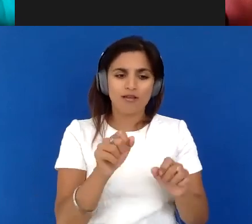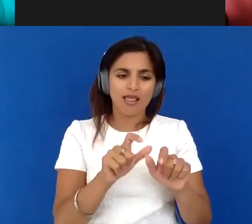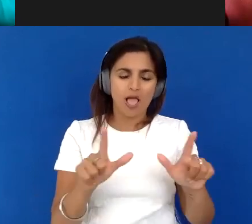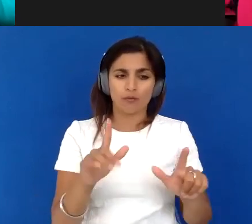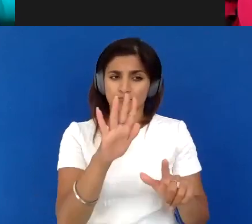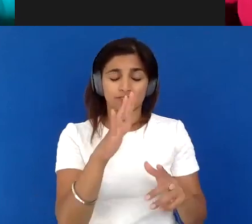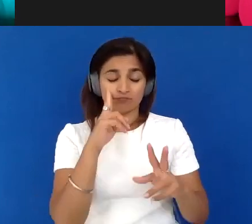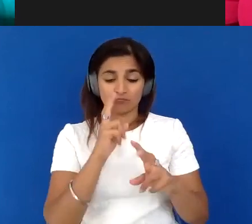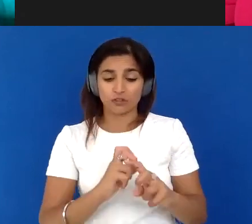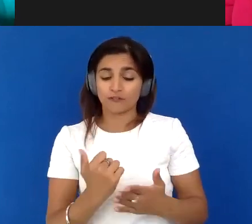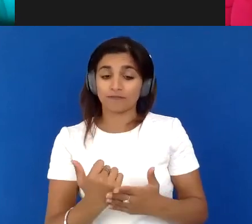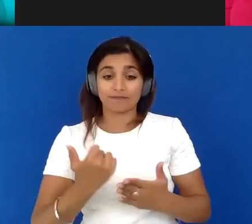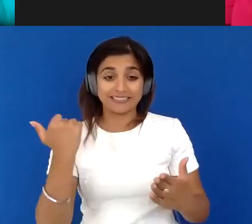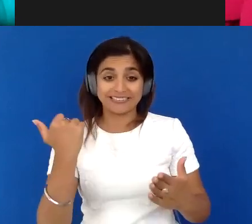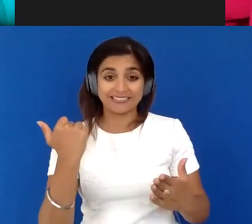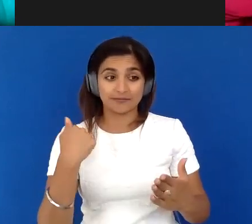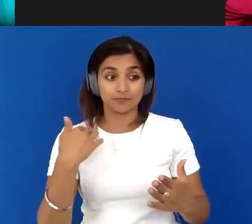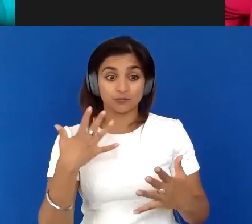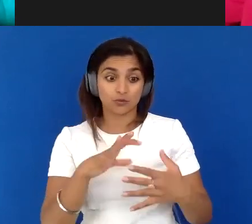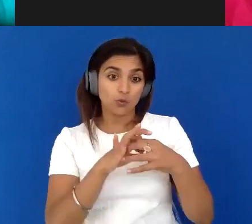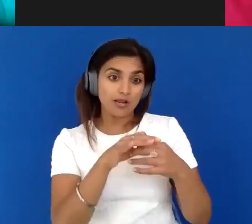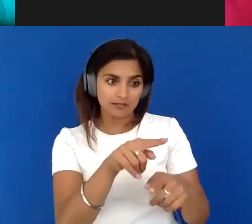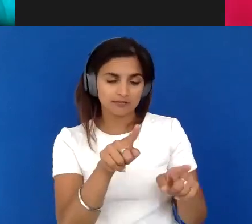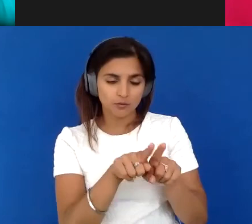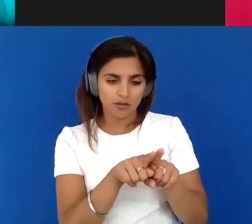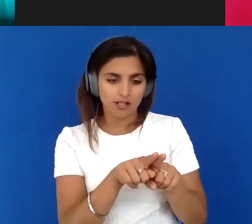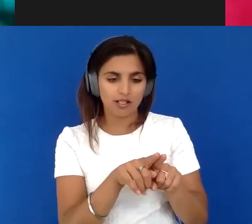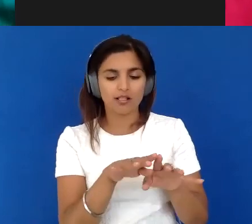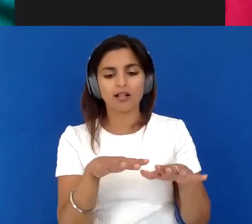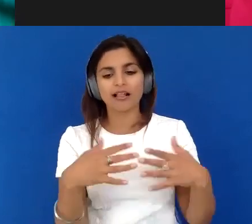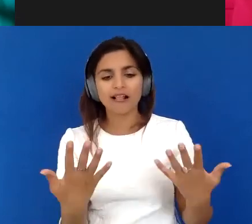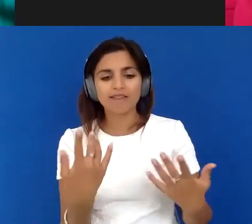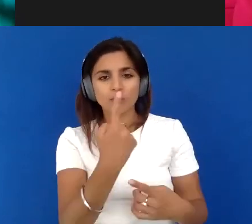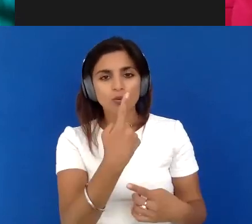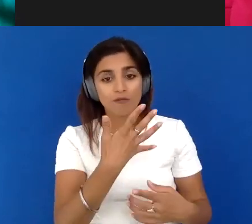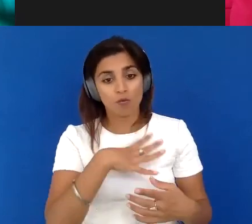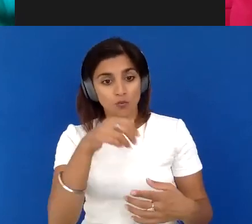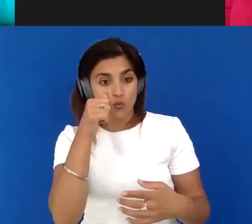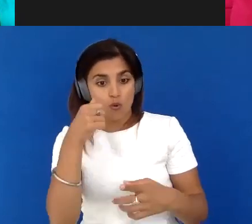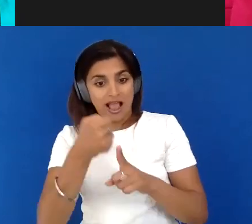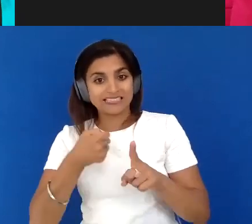connect with them so if he wants to know about activism in South America I think